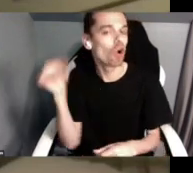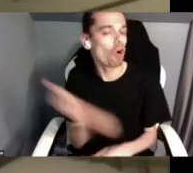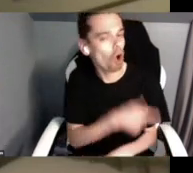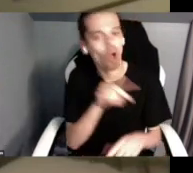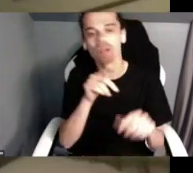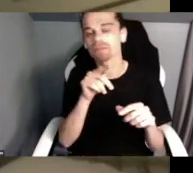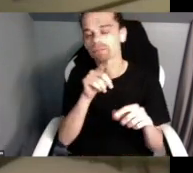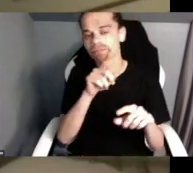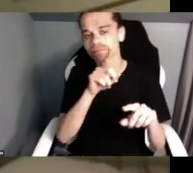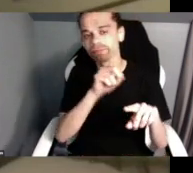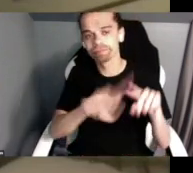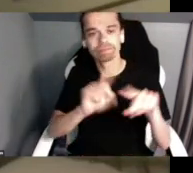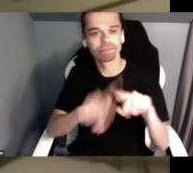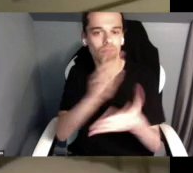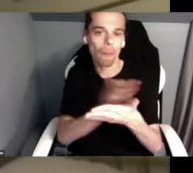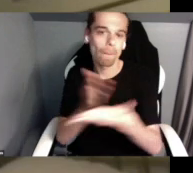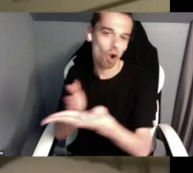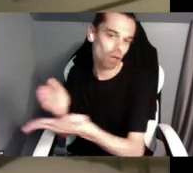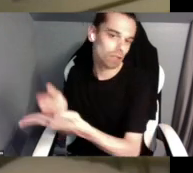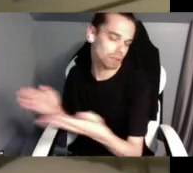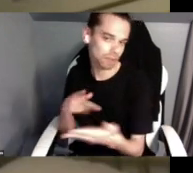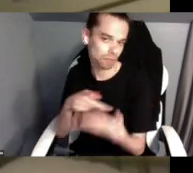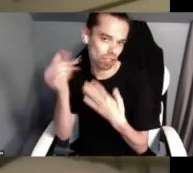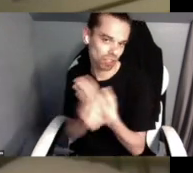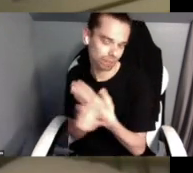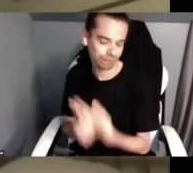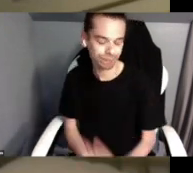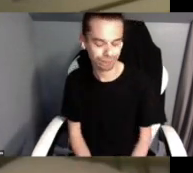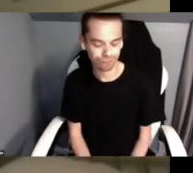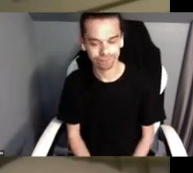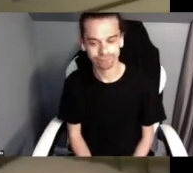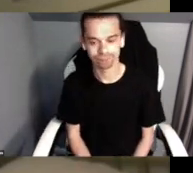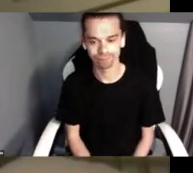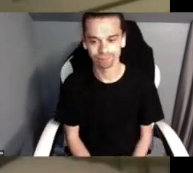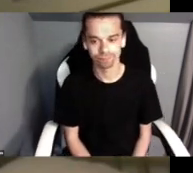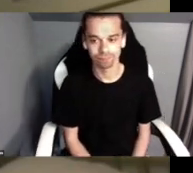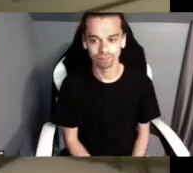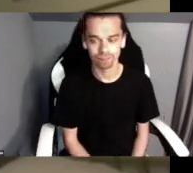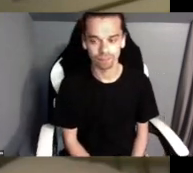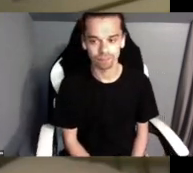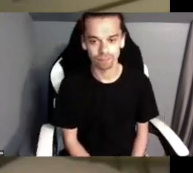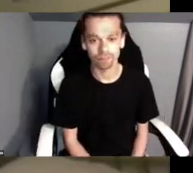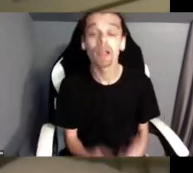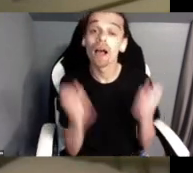A lot of times people with disabilities are brought in at the end of a project or maybe